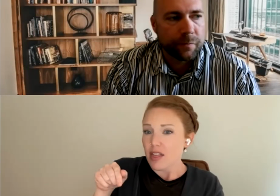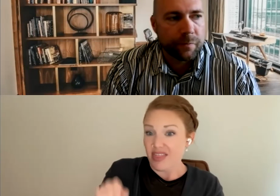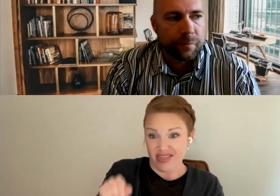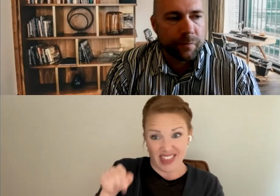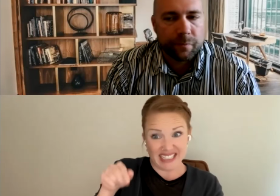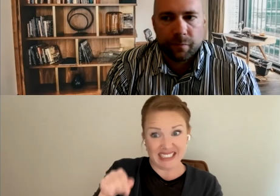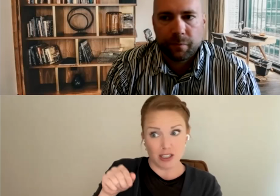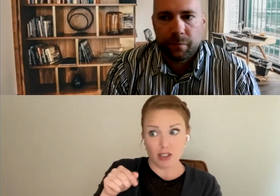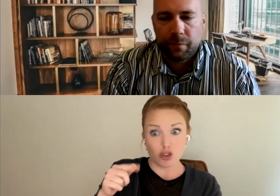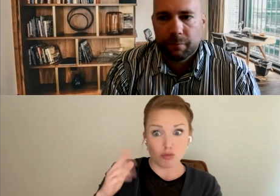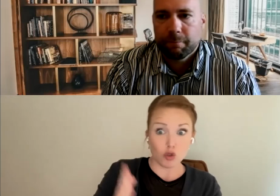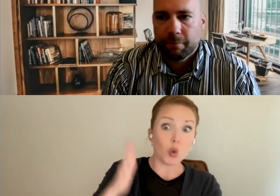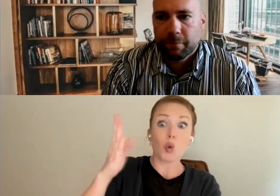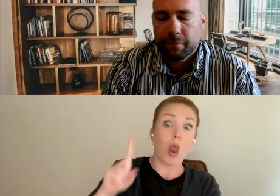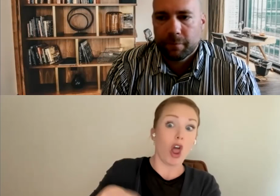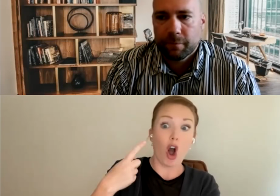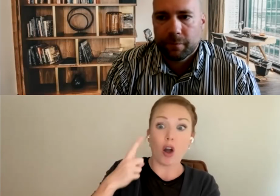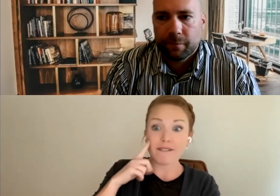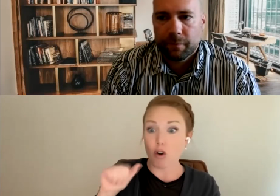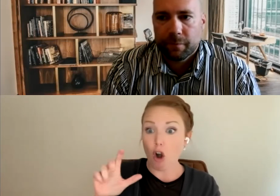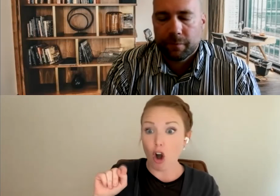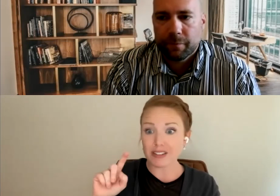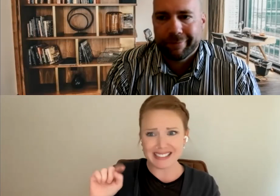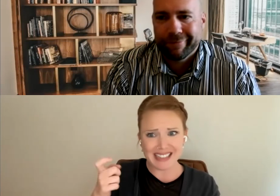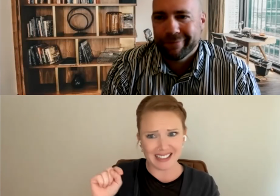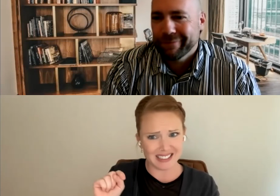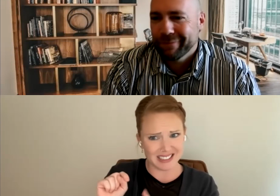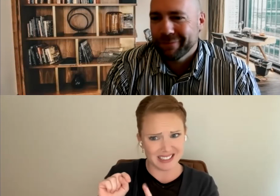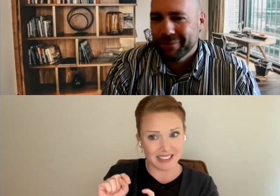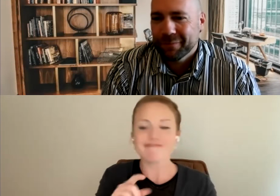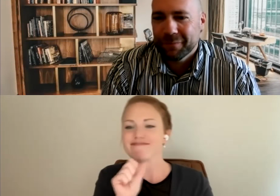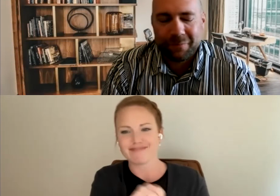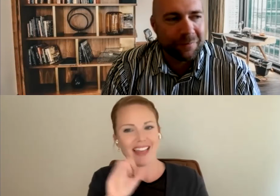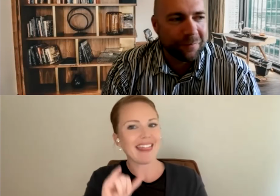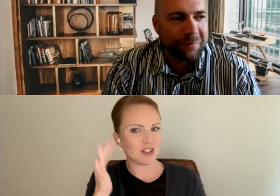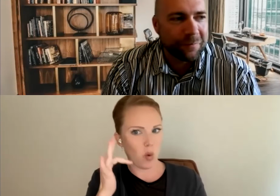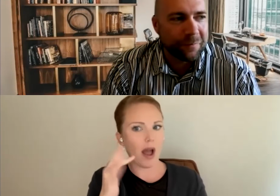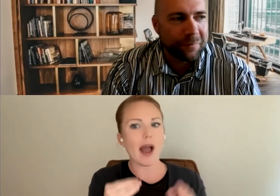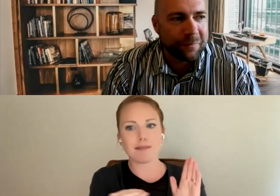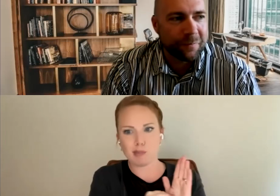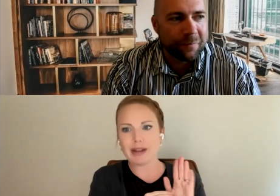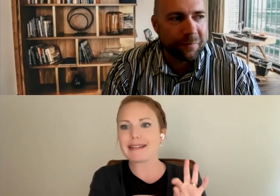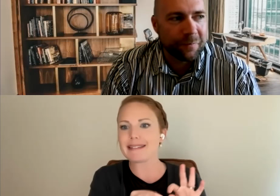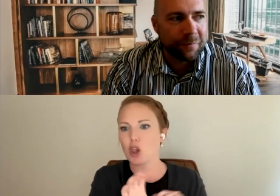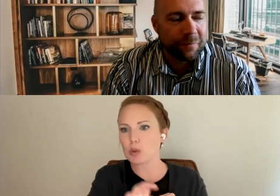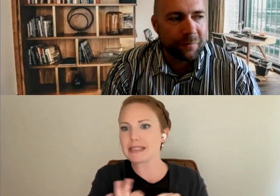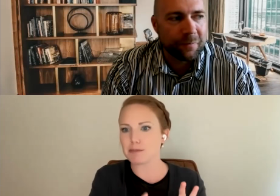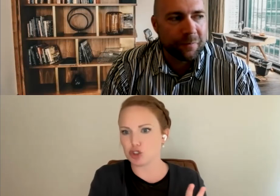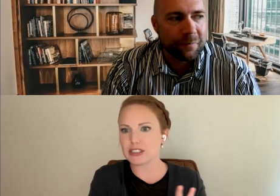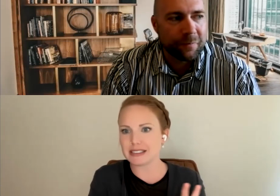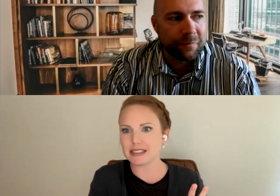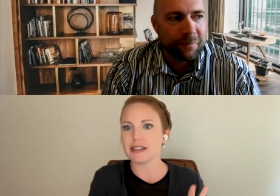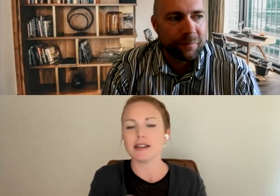Yeah, well so it is long that ... so that's that's why I had it there as captions.